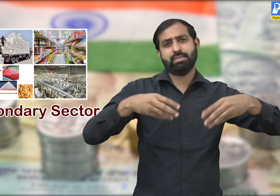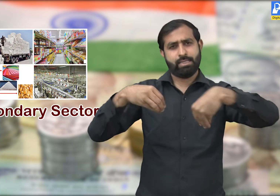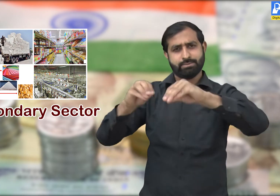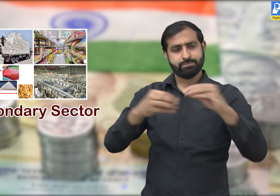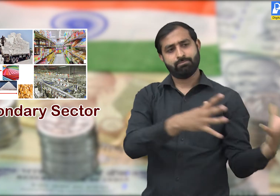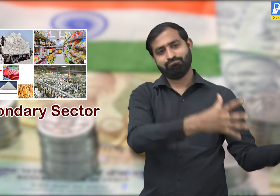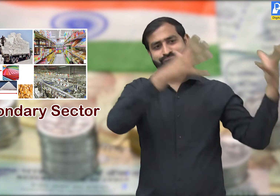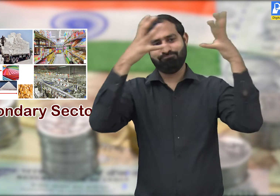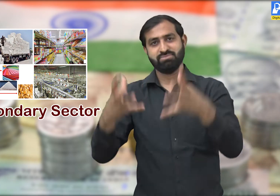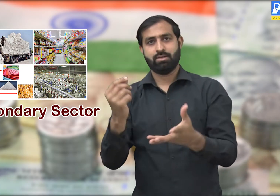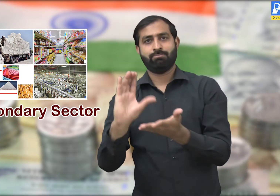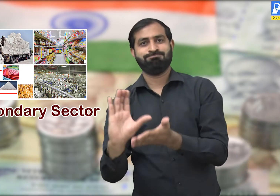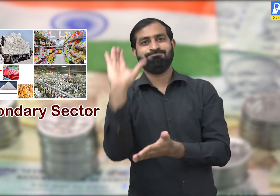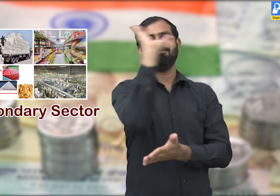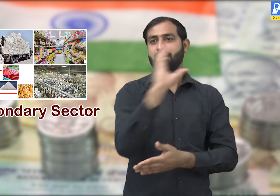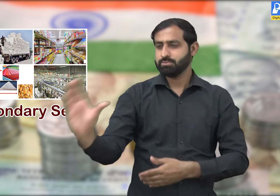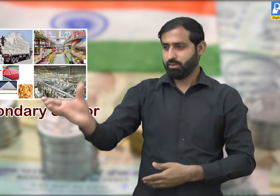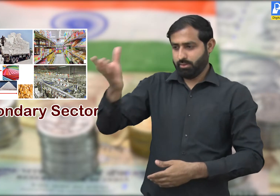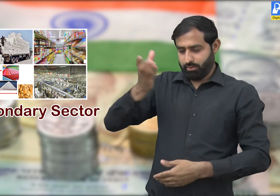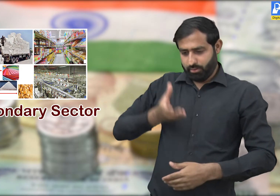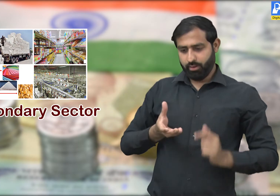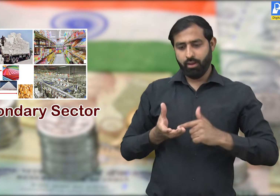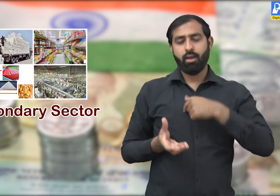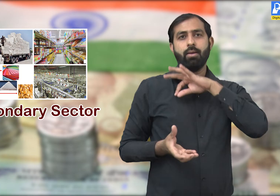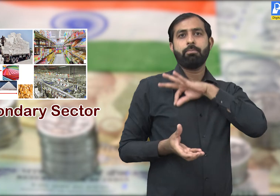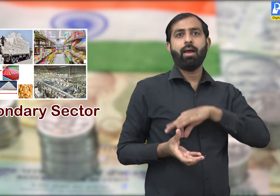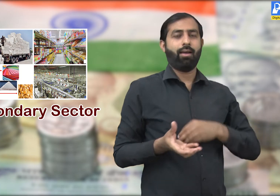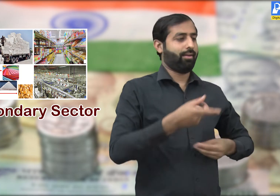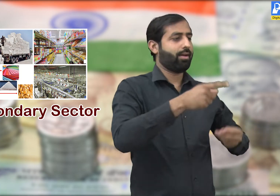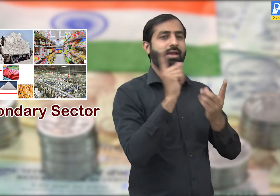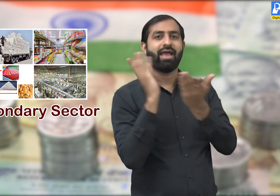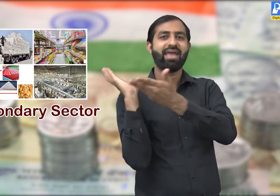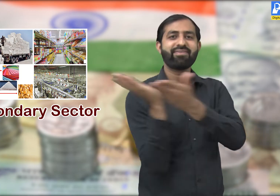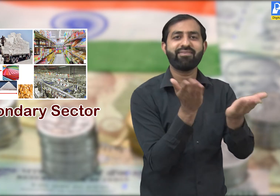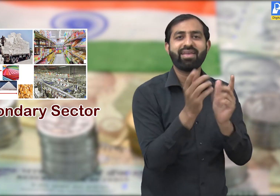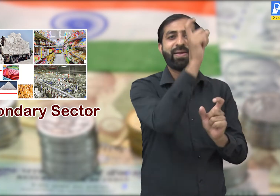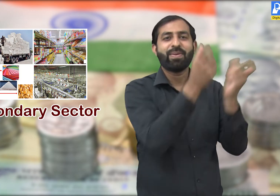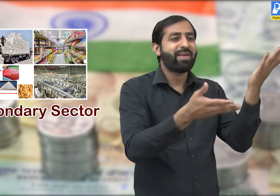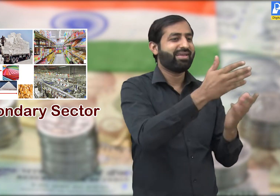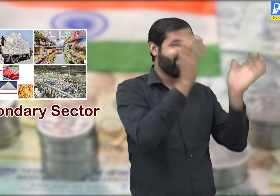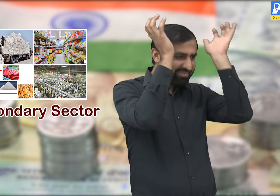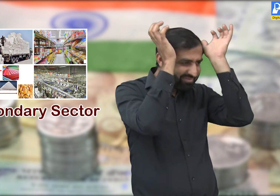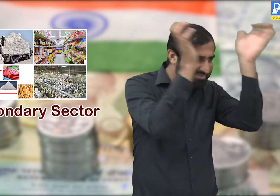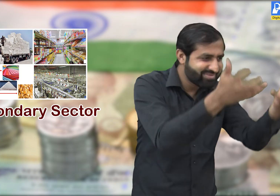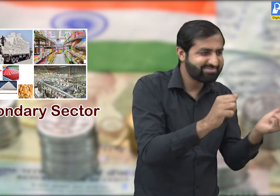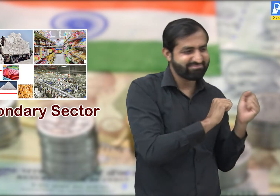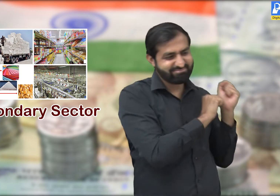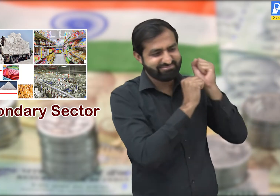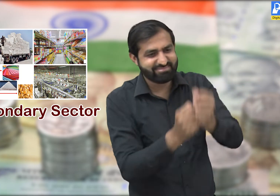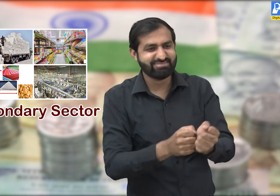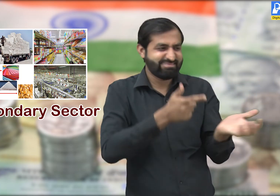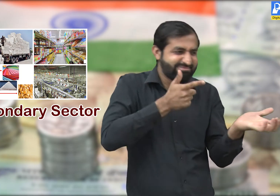trucks and transported the truck drivers. The transport industry earns profits from this.